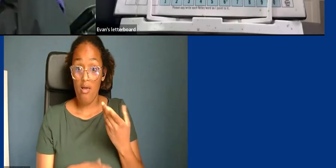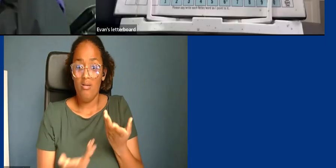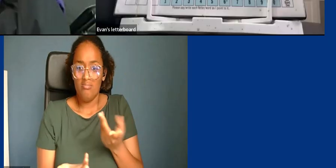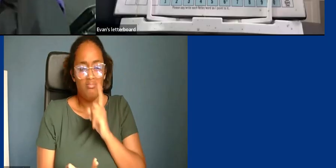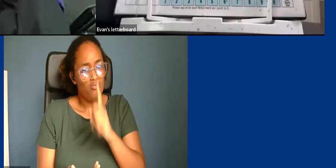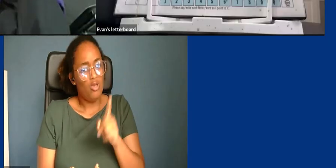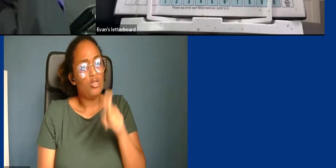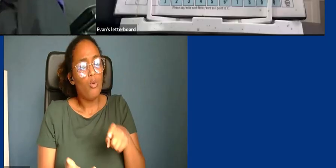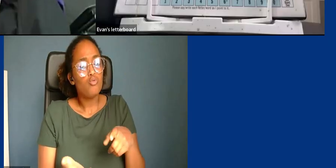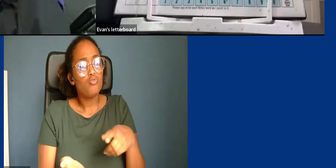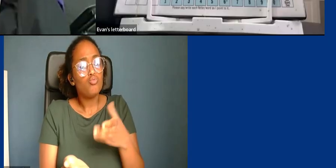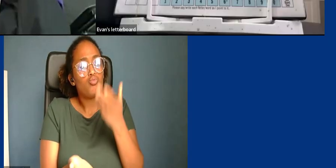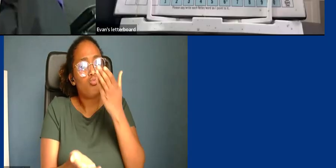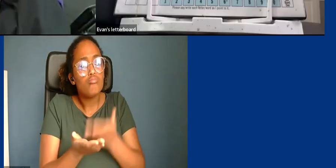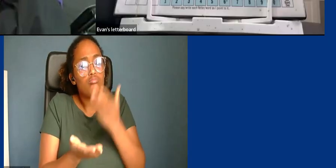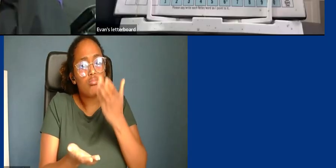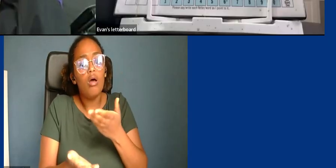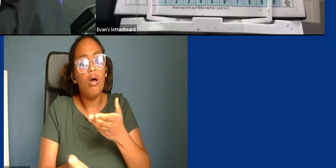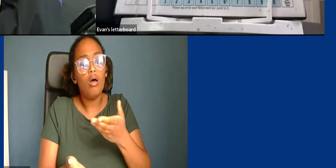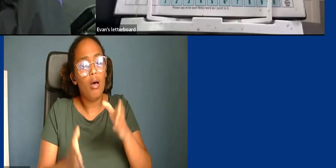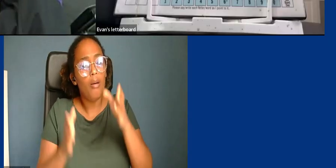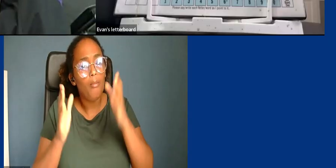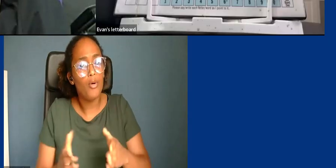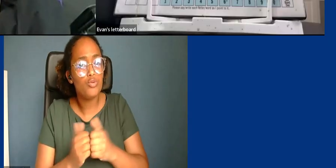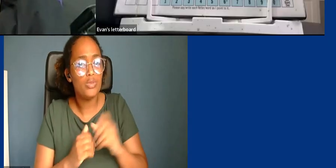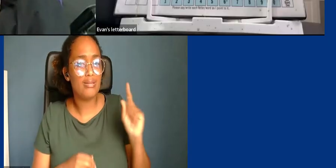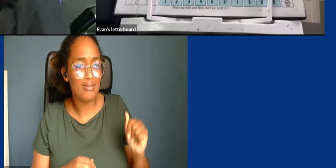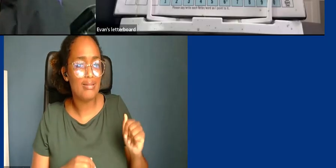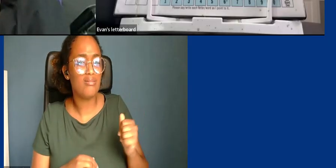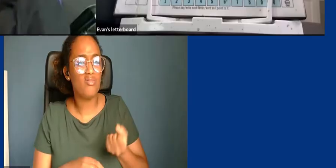disability overcoming all obstacles to achieve the